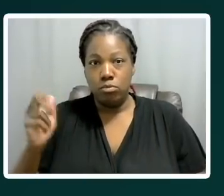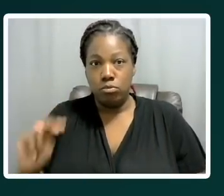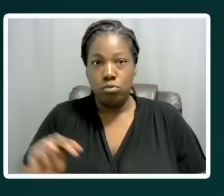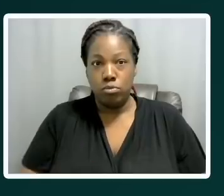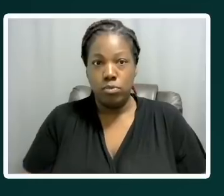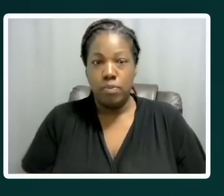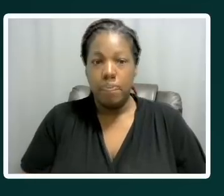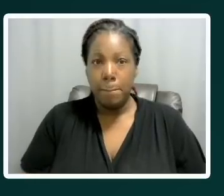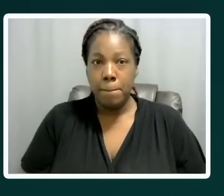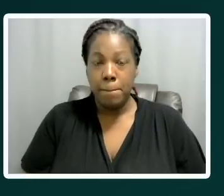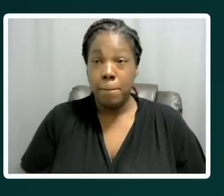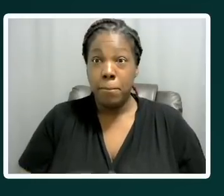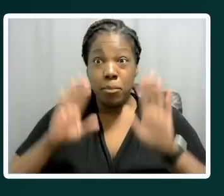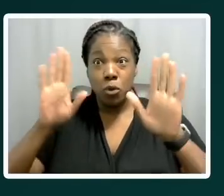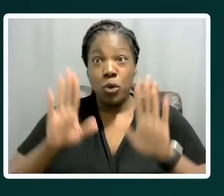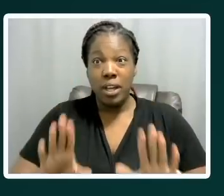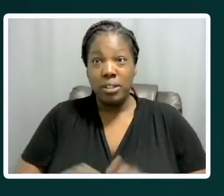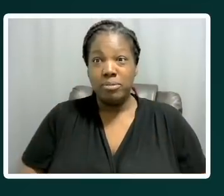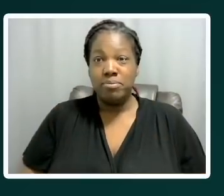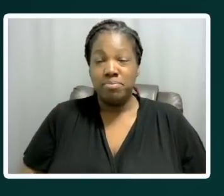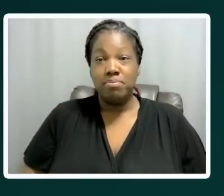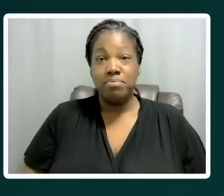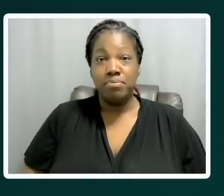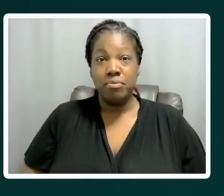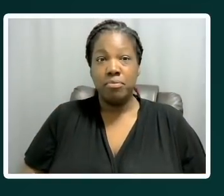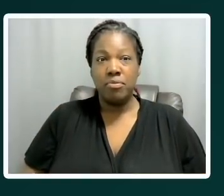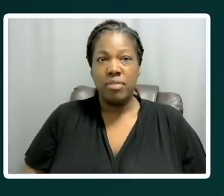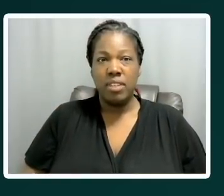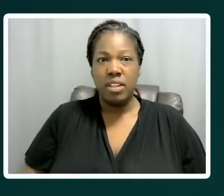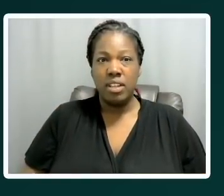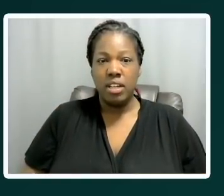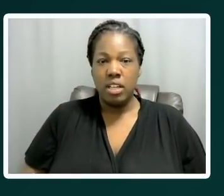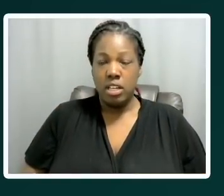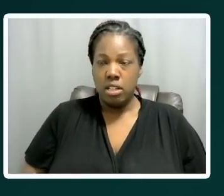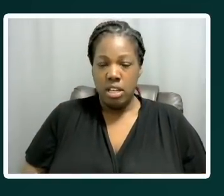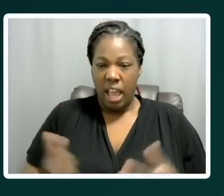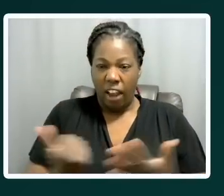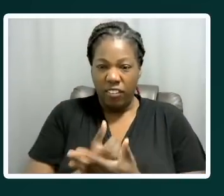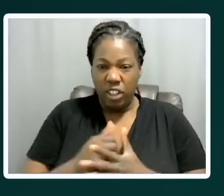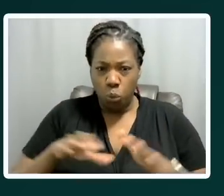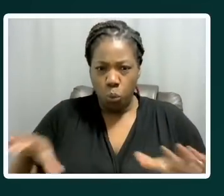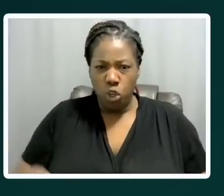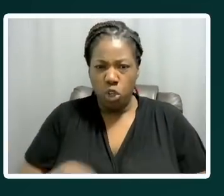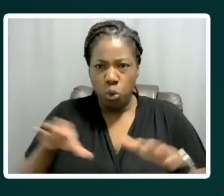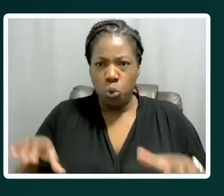Great. So where does all of this work go? Our work takes many shapes to get to the end user.